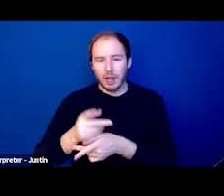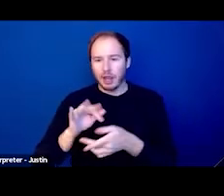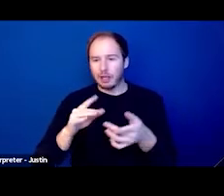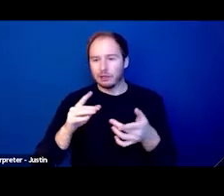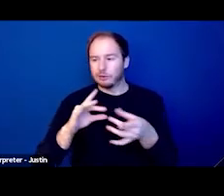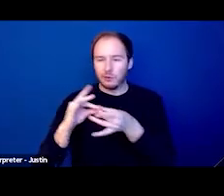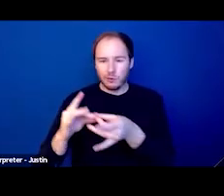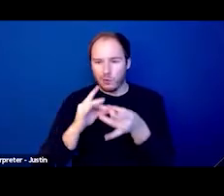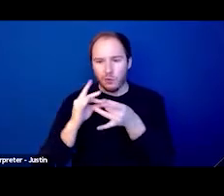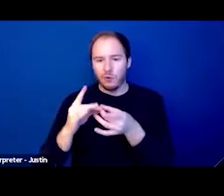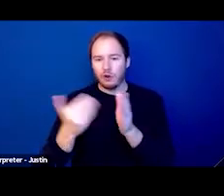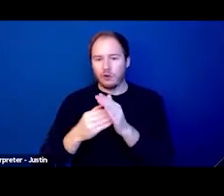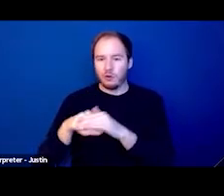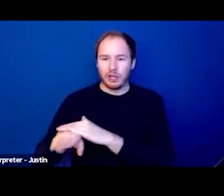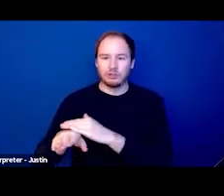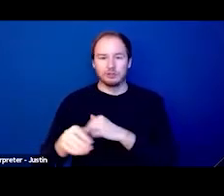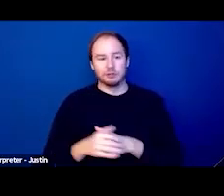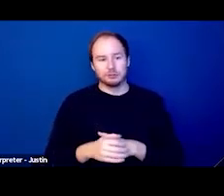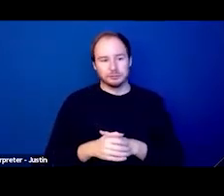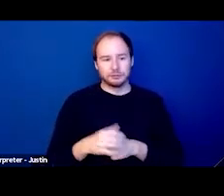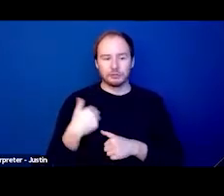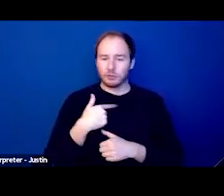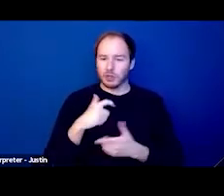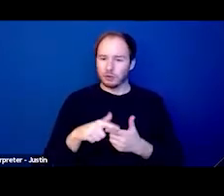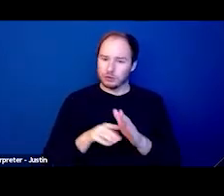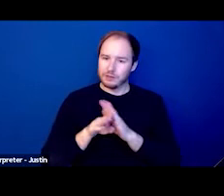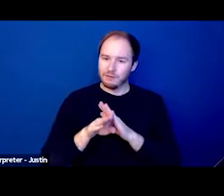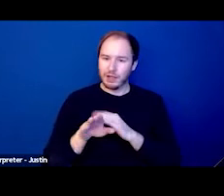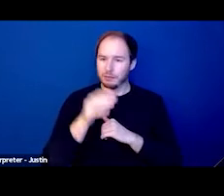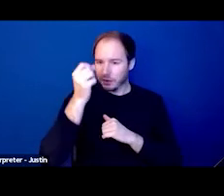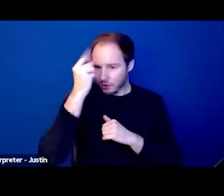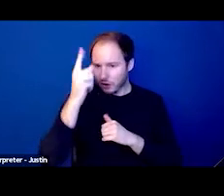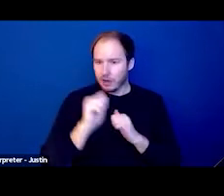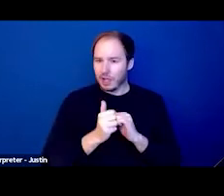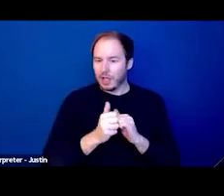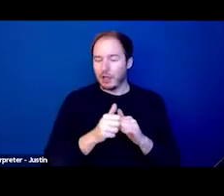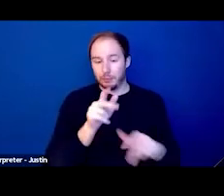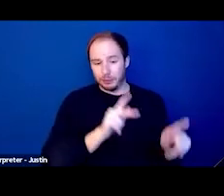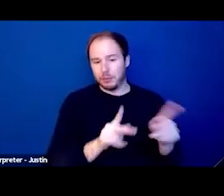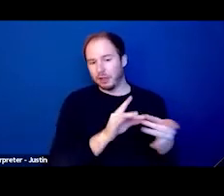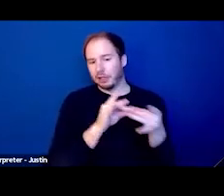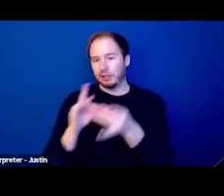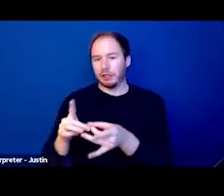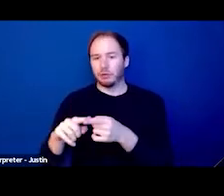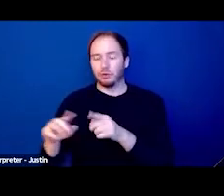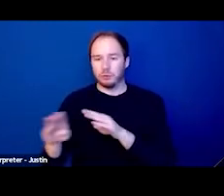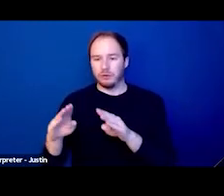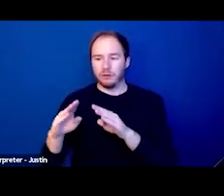We are also going to be helping to build that understanding around how to connect people with behavioral health and housing needs